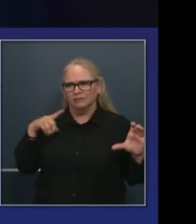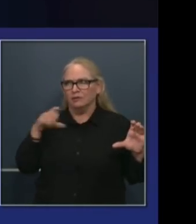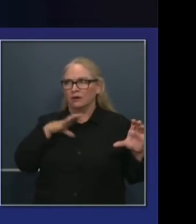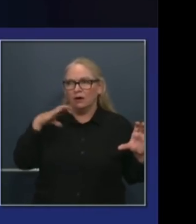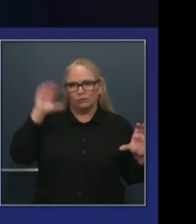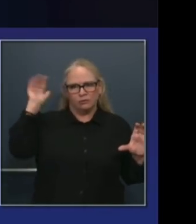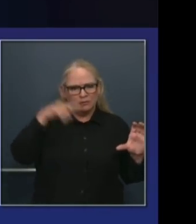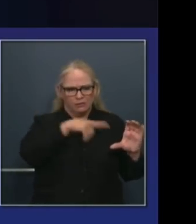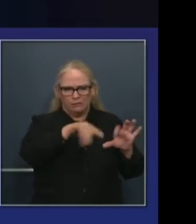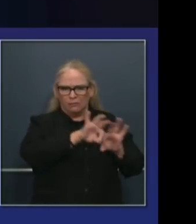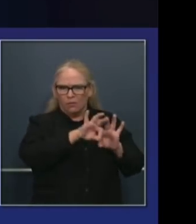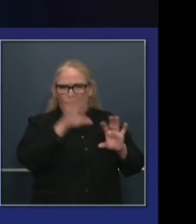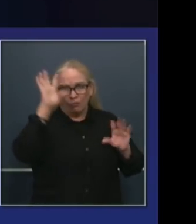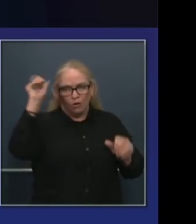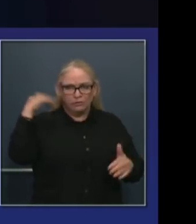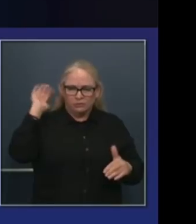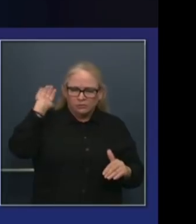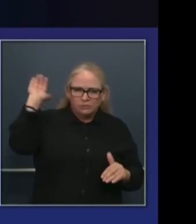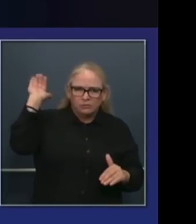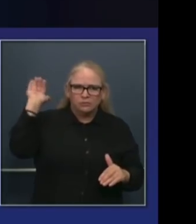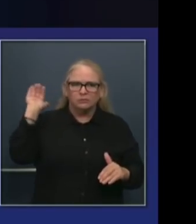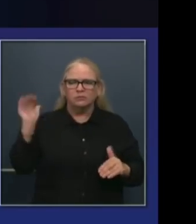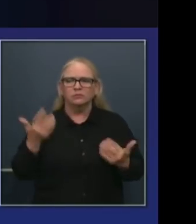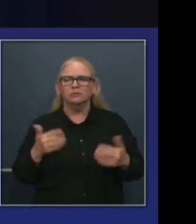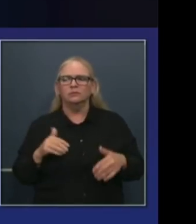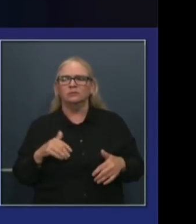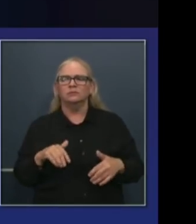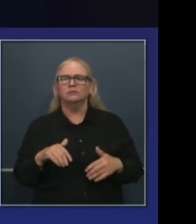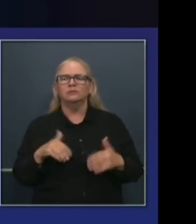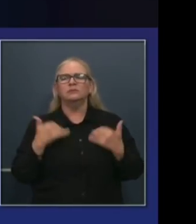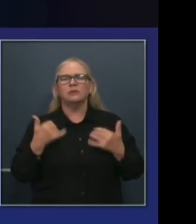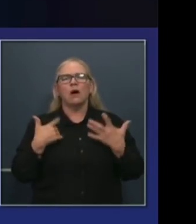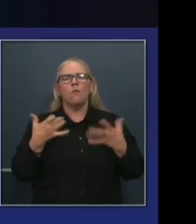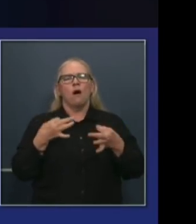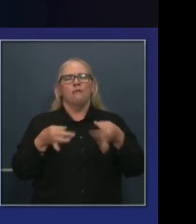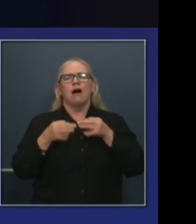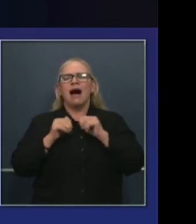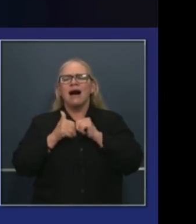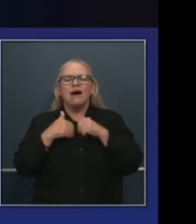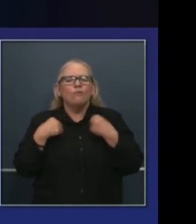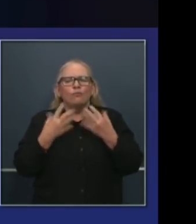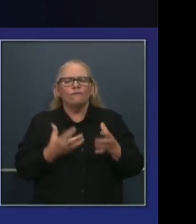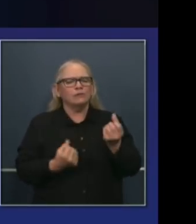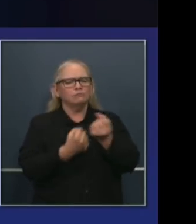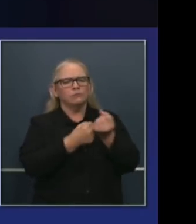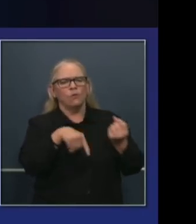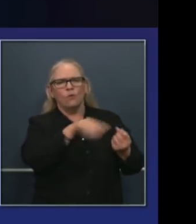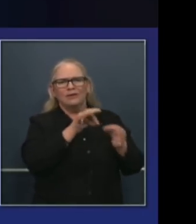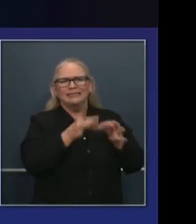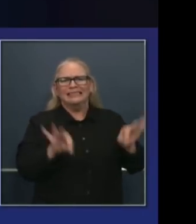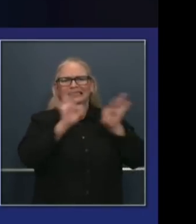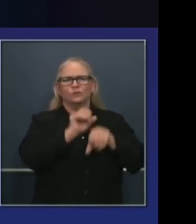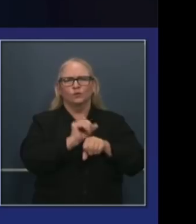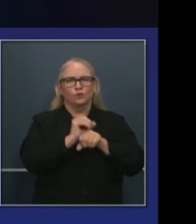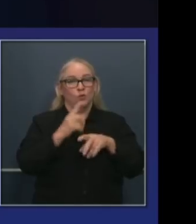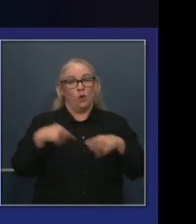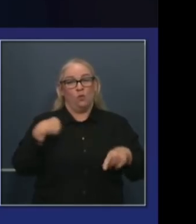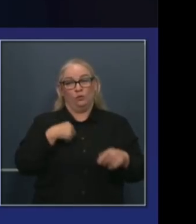CONVERSATION WITH THE STATE OF CALIFORNIA AND THE FEDERAL GOVERNMENT WITH CONGRESS AND THE WHITE HOUSE. TALK ABOUT THE PREVENTATIVE MEASURES.